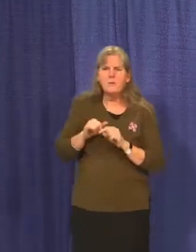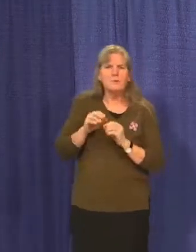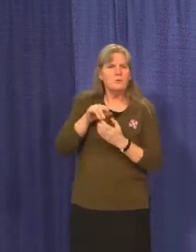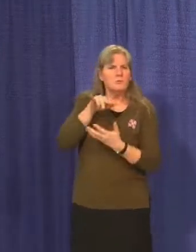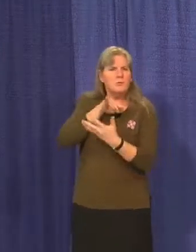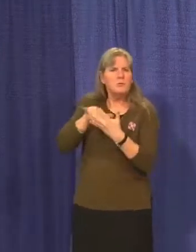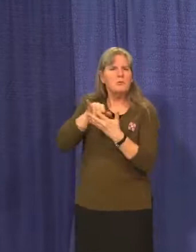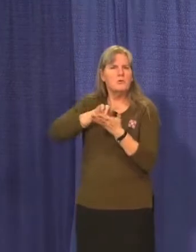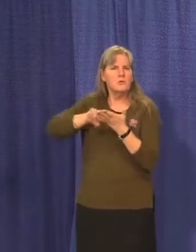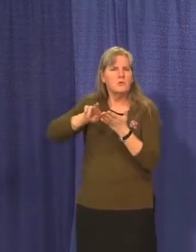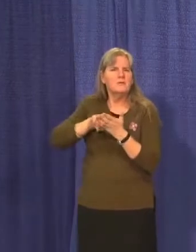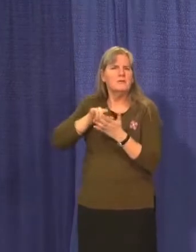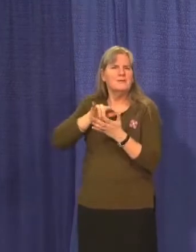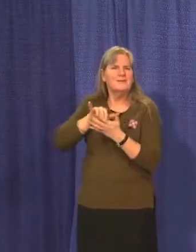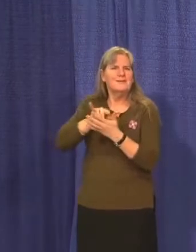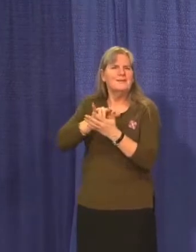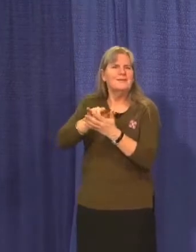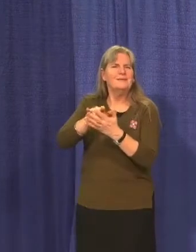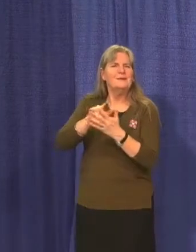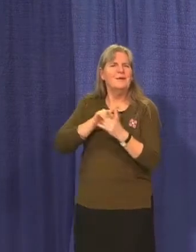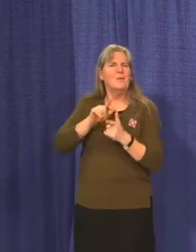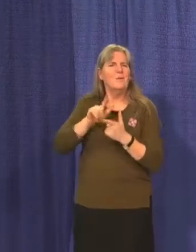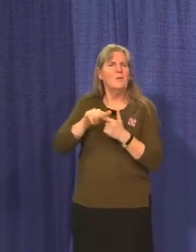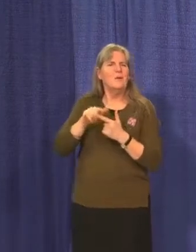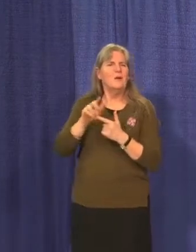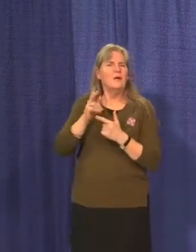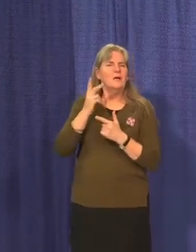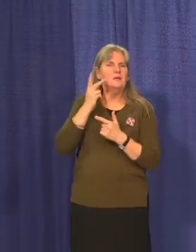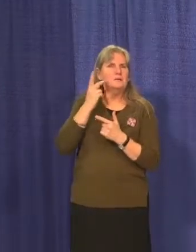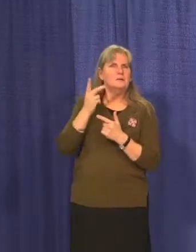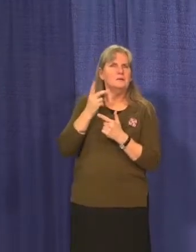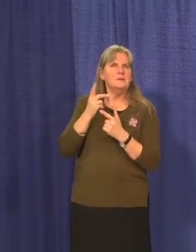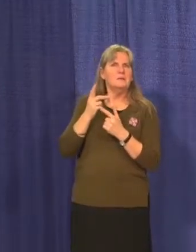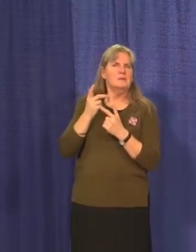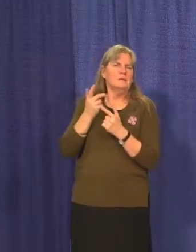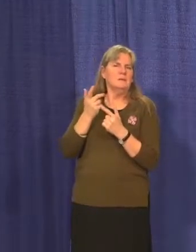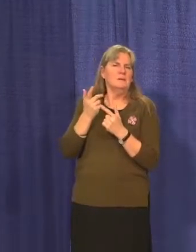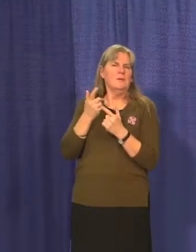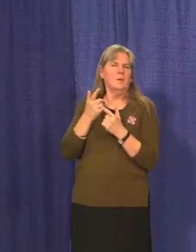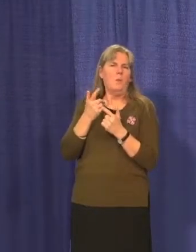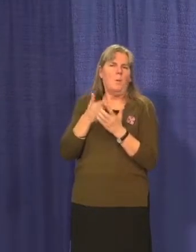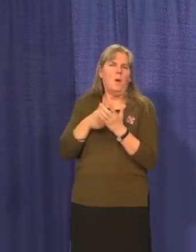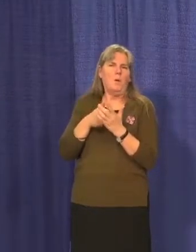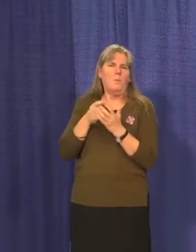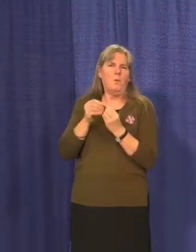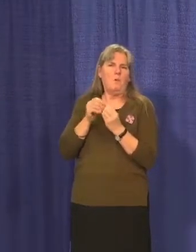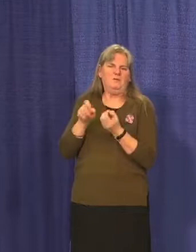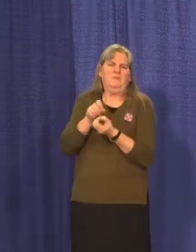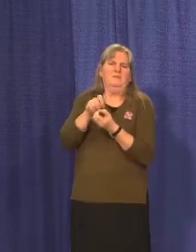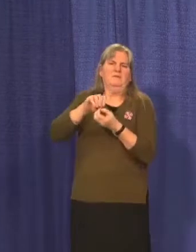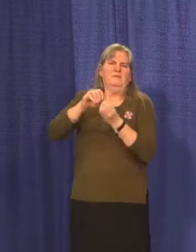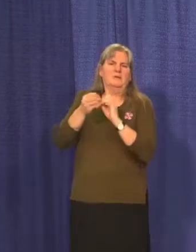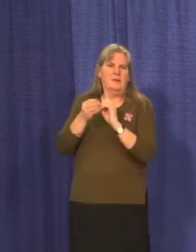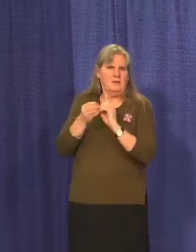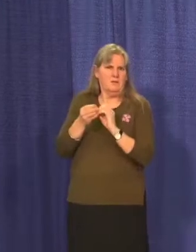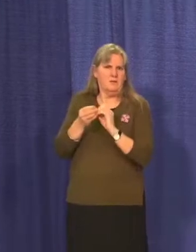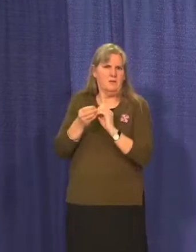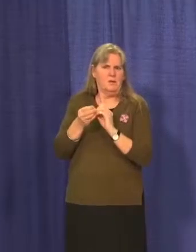study, study data and more of the sort of real-world information and data on the